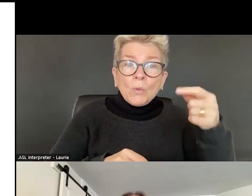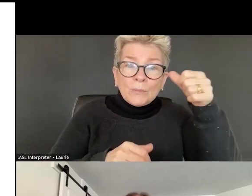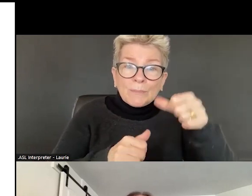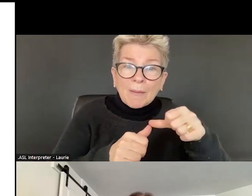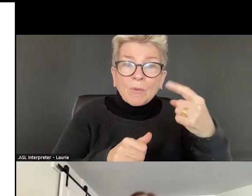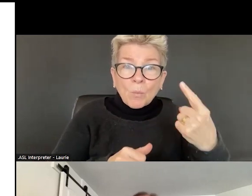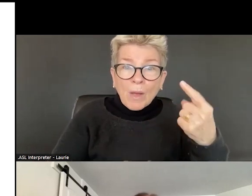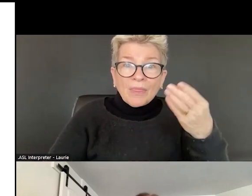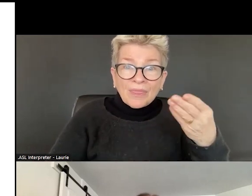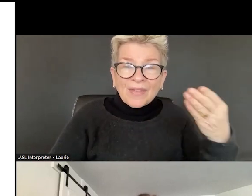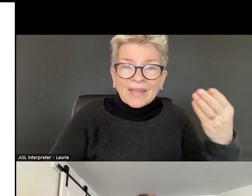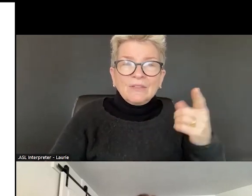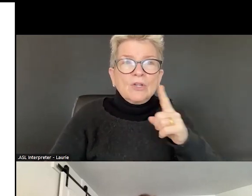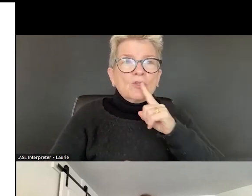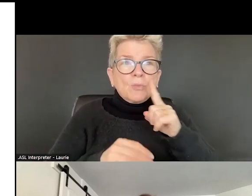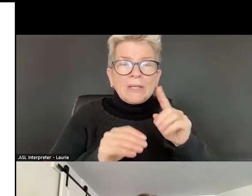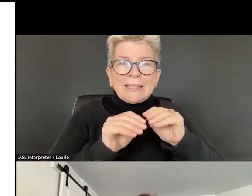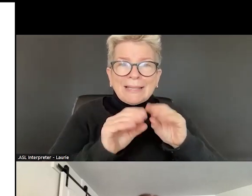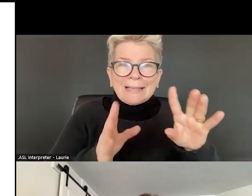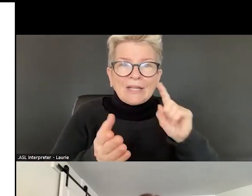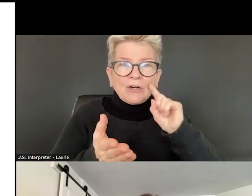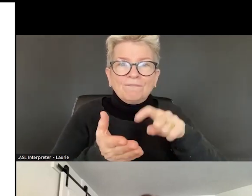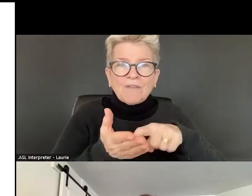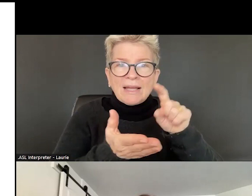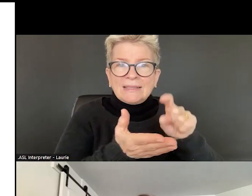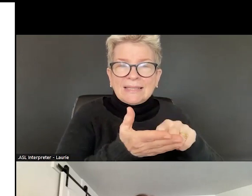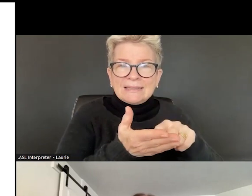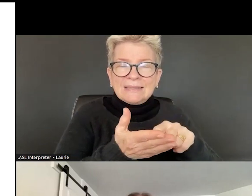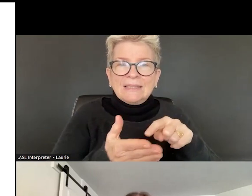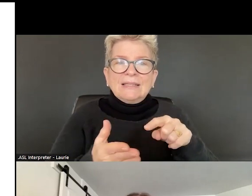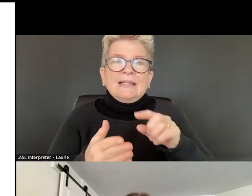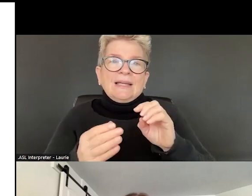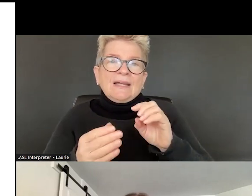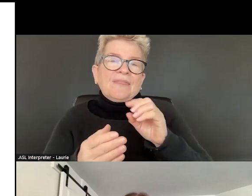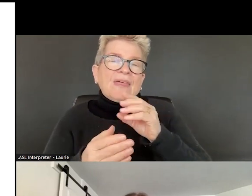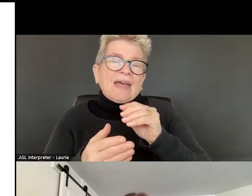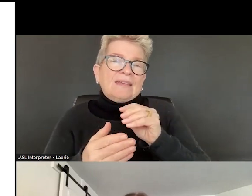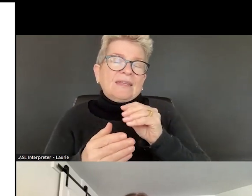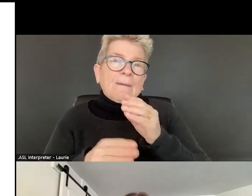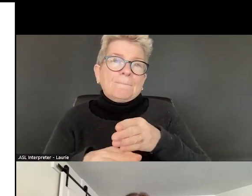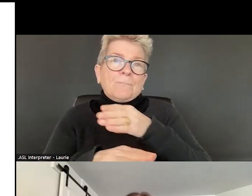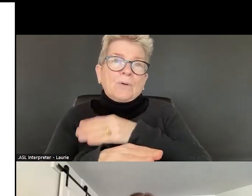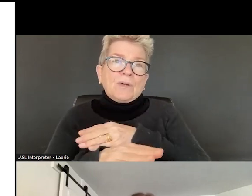really clear findings. So financial education in high school improves both debt and credit